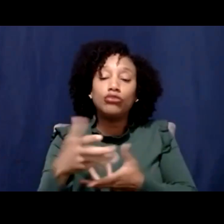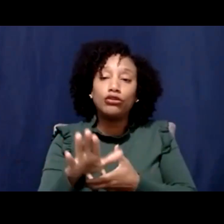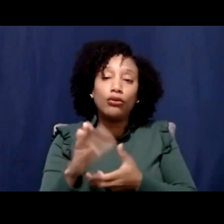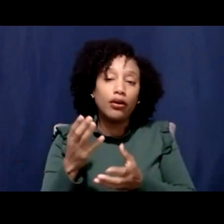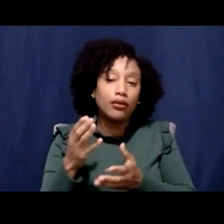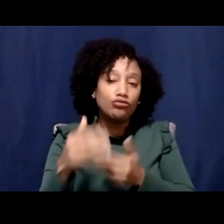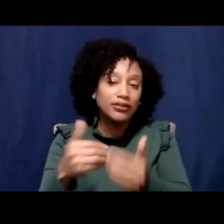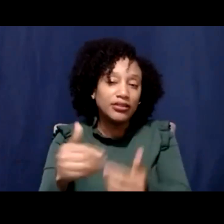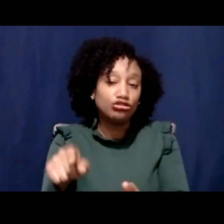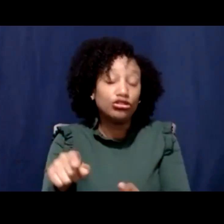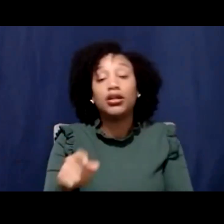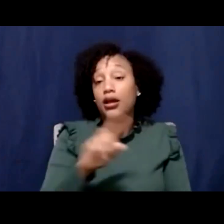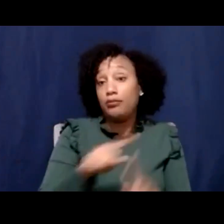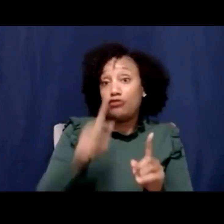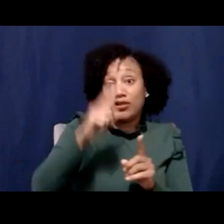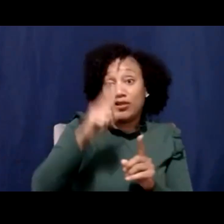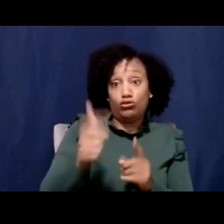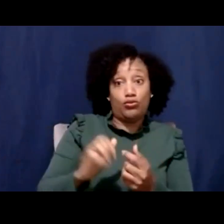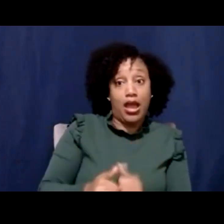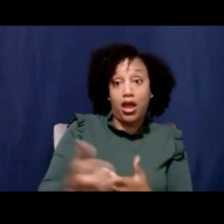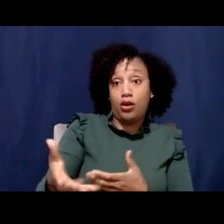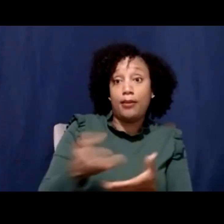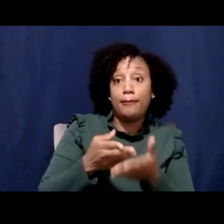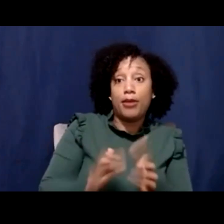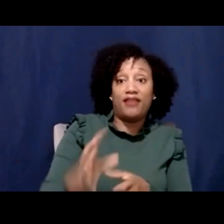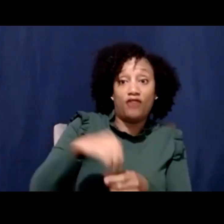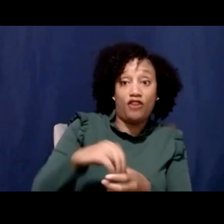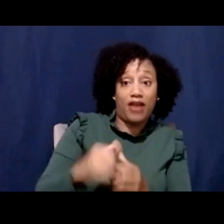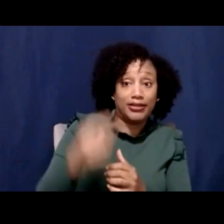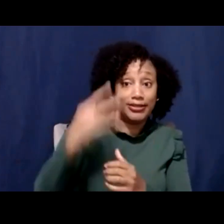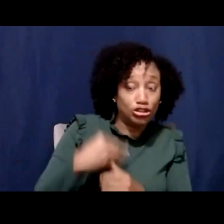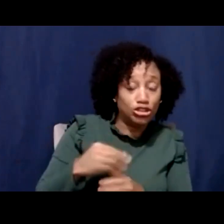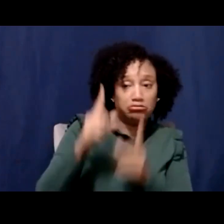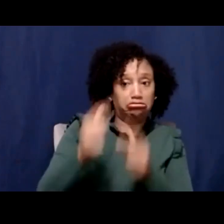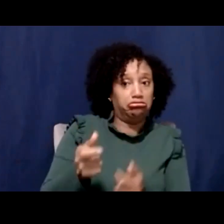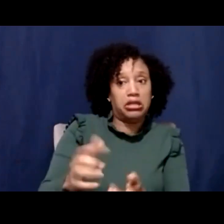But that is up to you, the way that they engage with it or experience it is up to you.